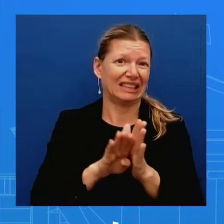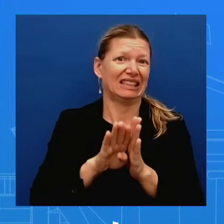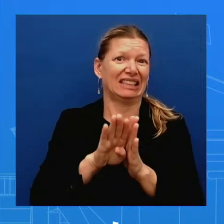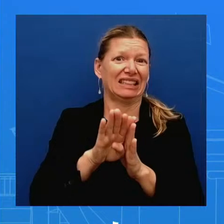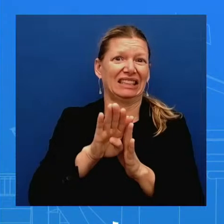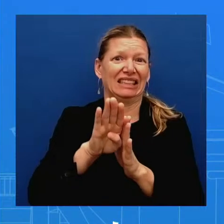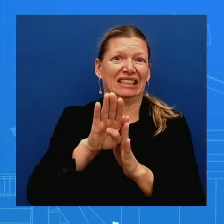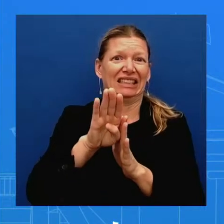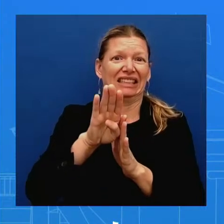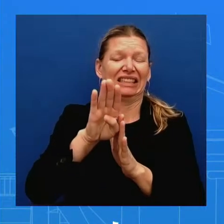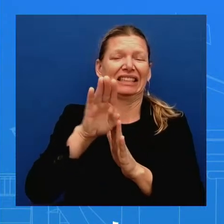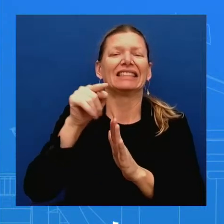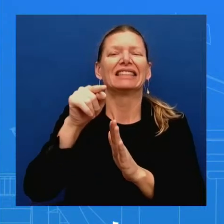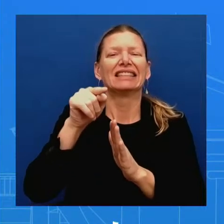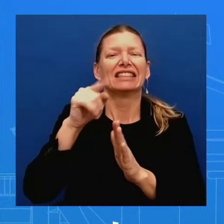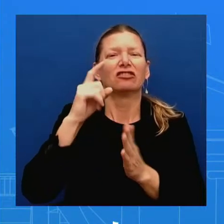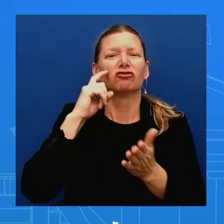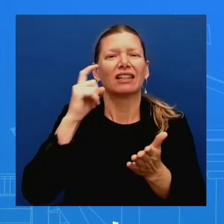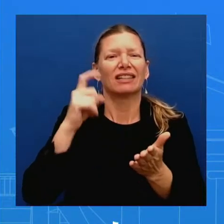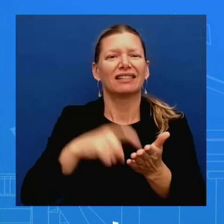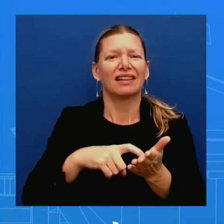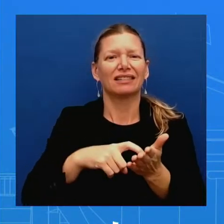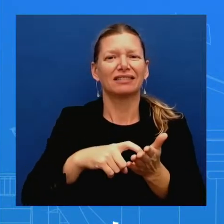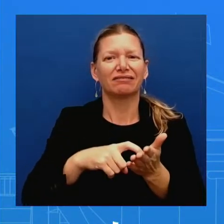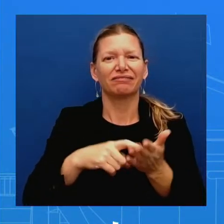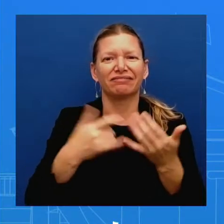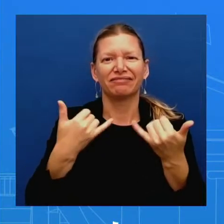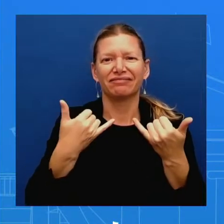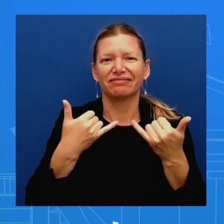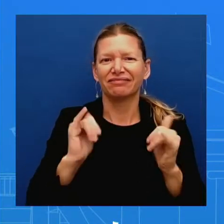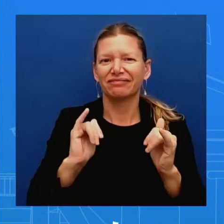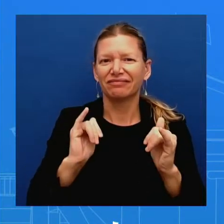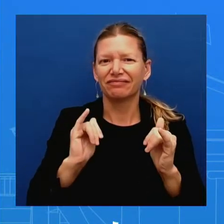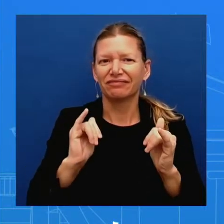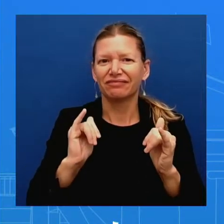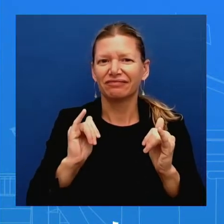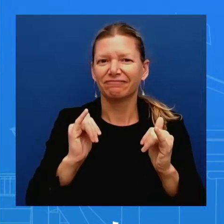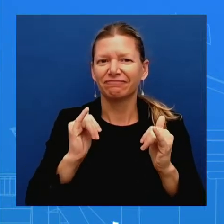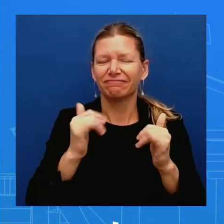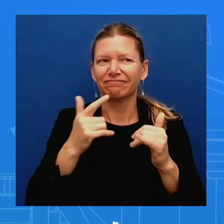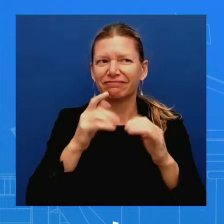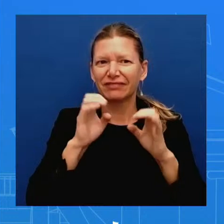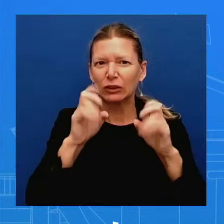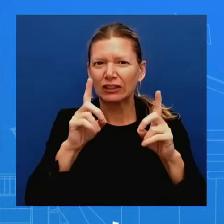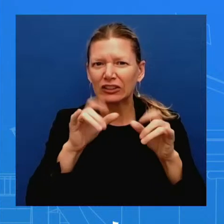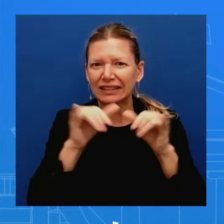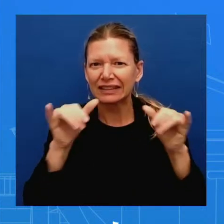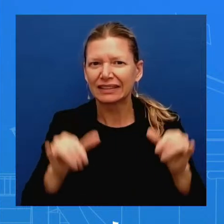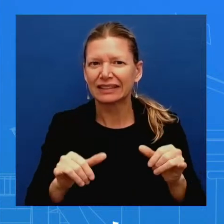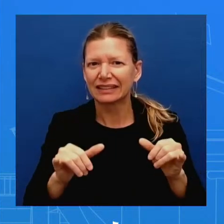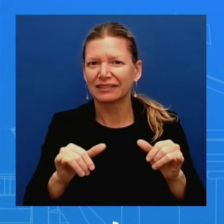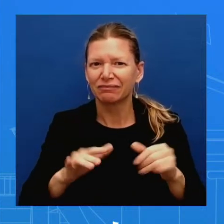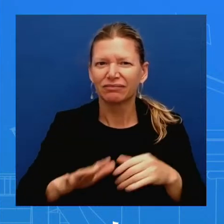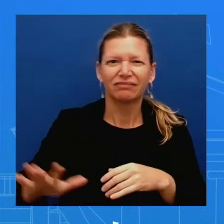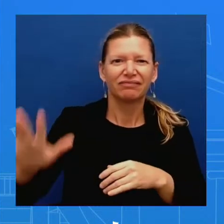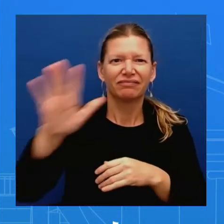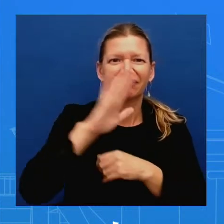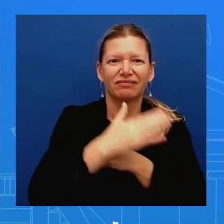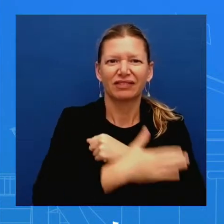still the way that most of our education systems across the country are funded -- property taxes, local resources,